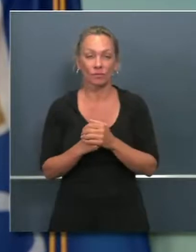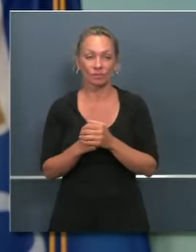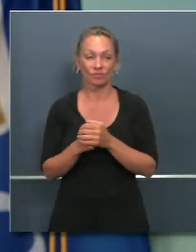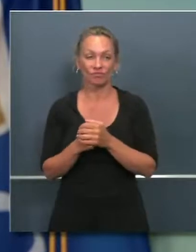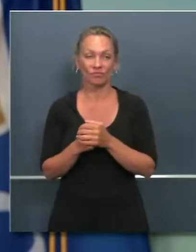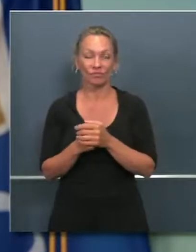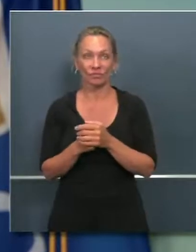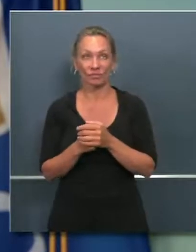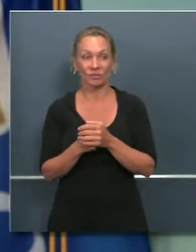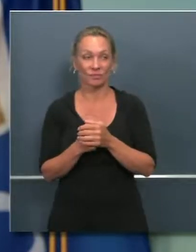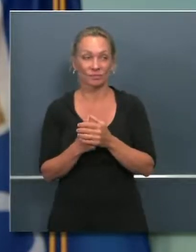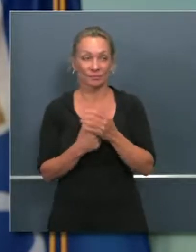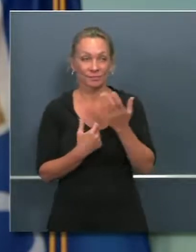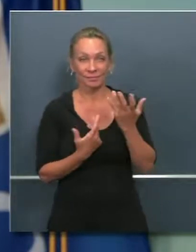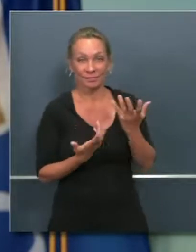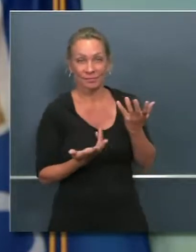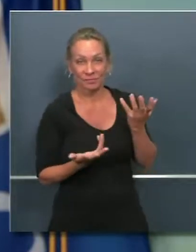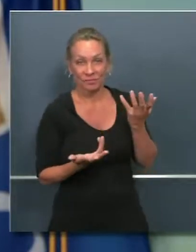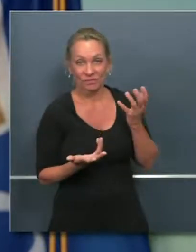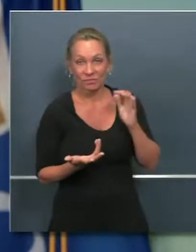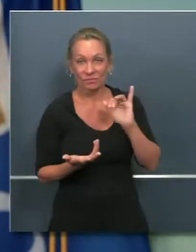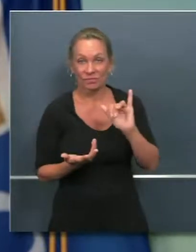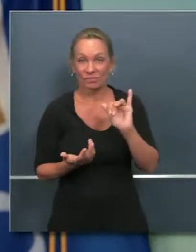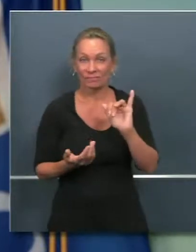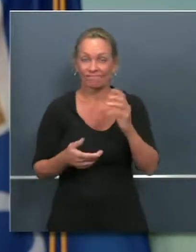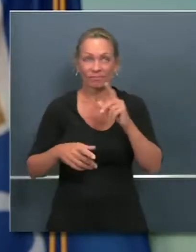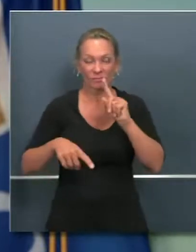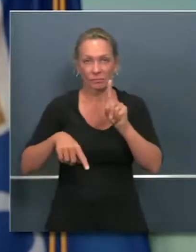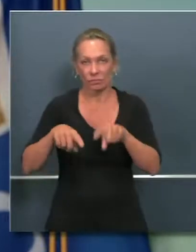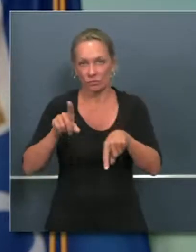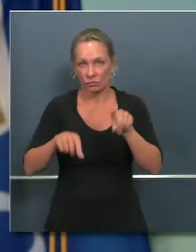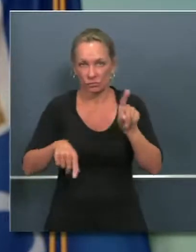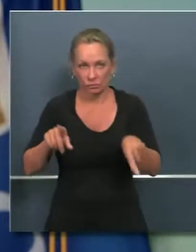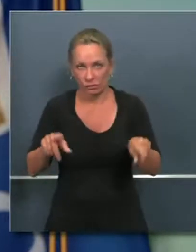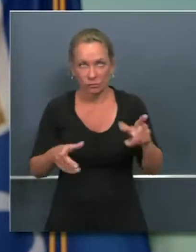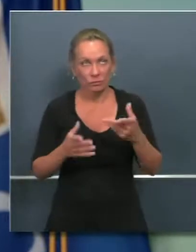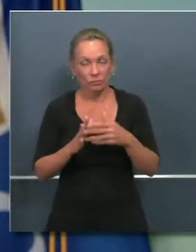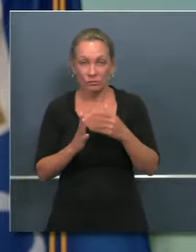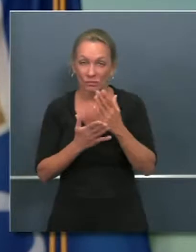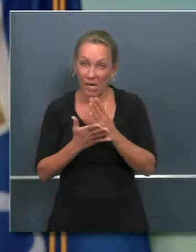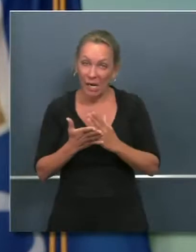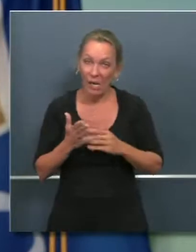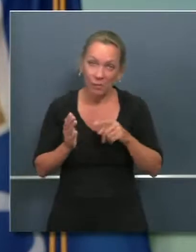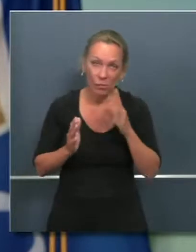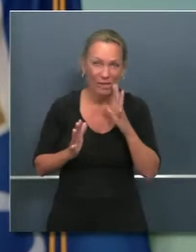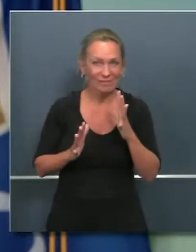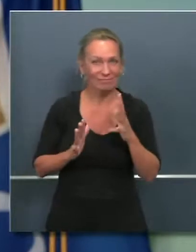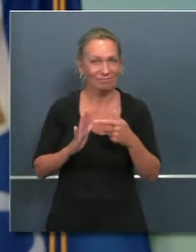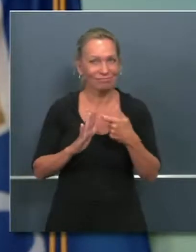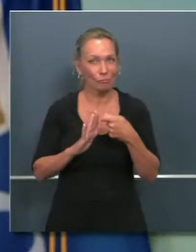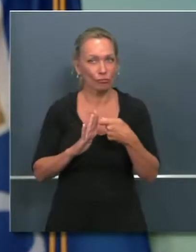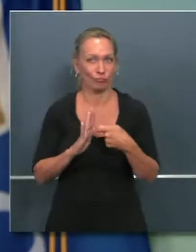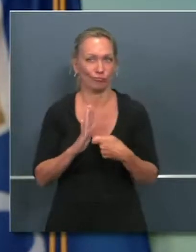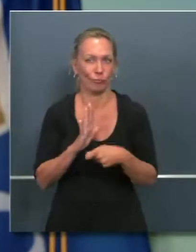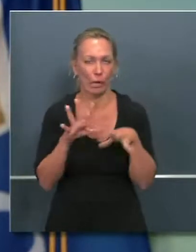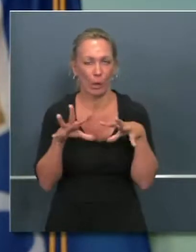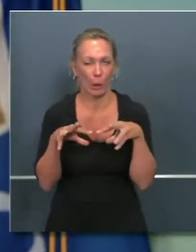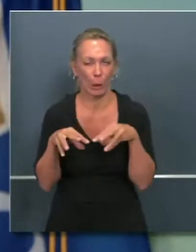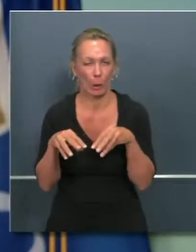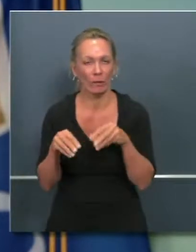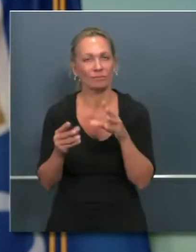I also want folks to know we have a lot more work to do on contact tracing in addition to providing